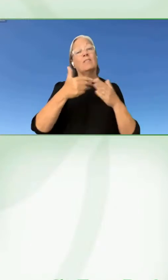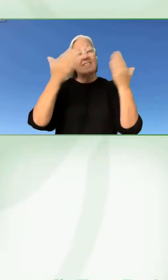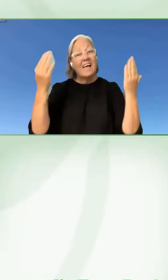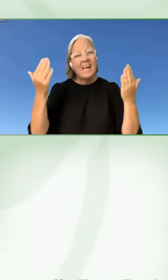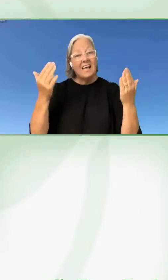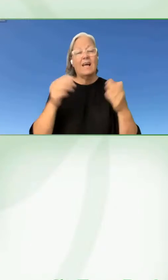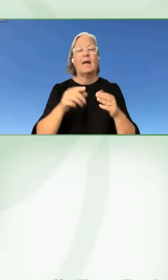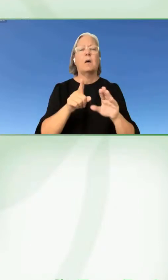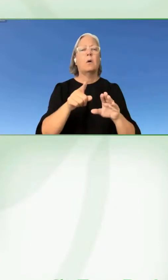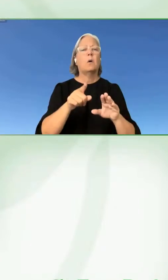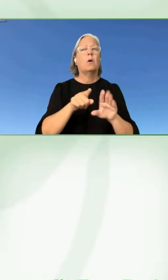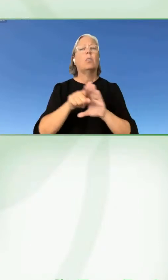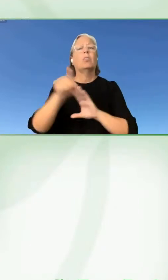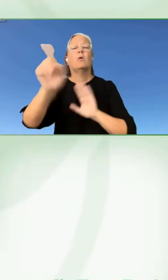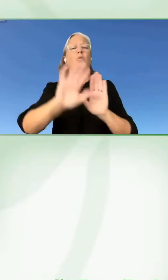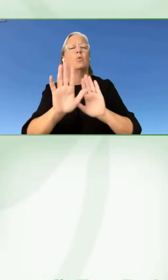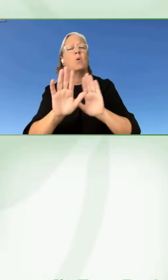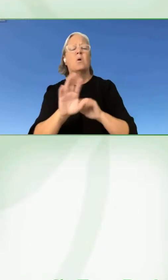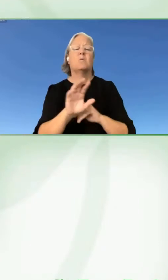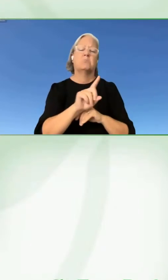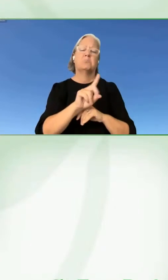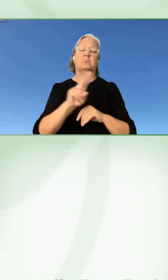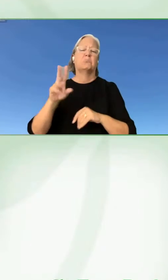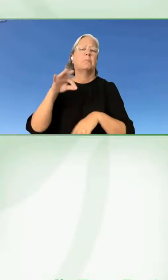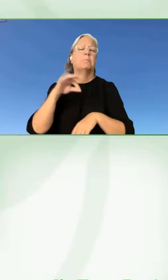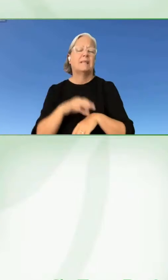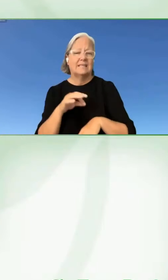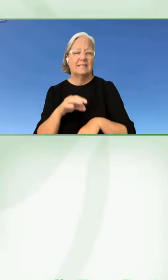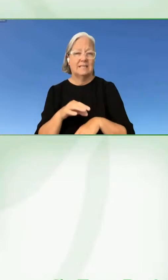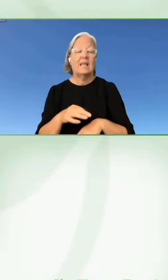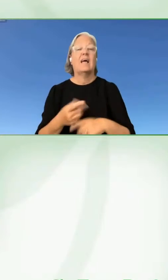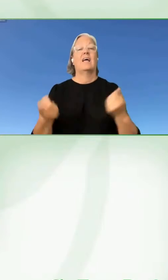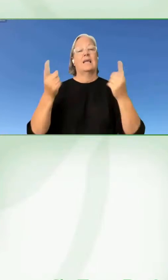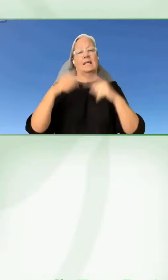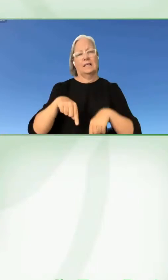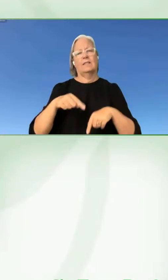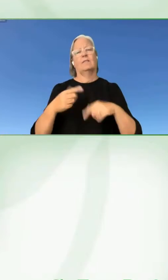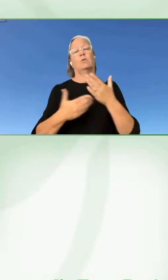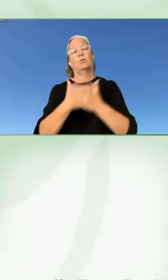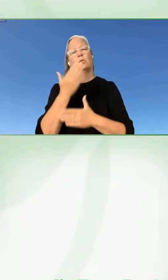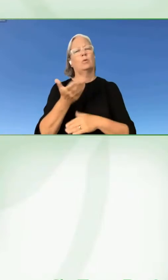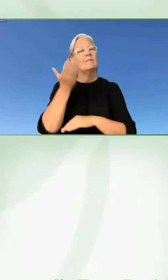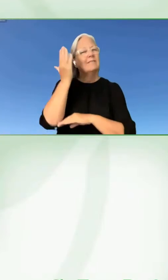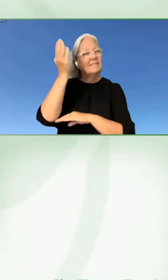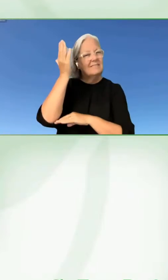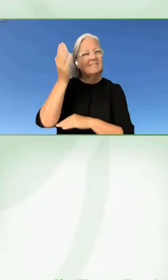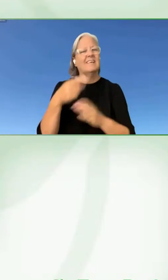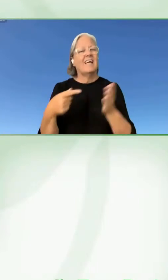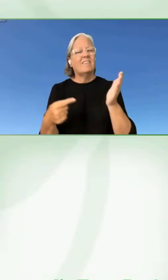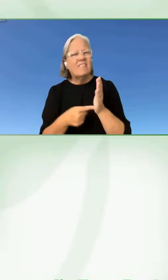In a few minutes we will talk here about how to disseminate educational programs and technologies.